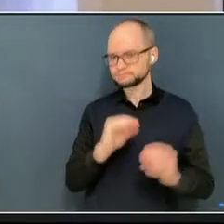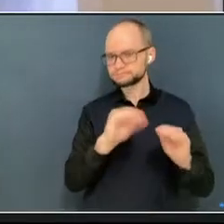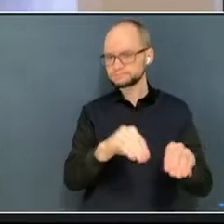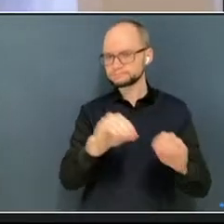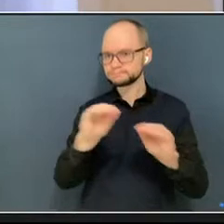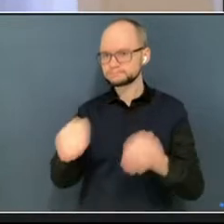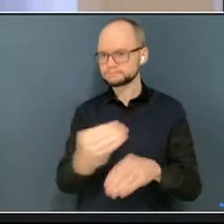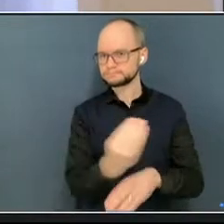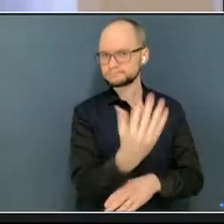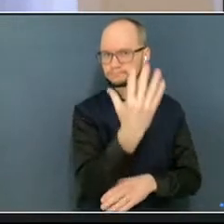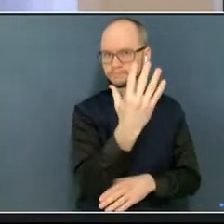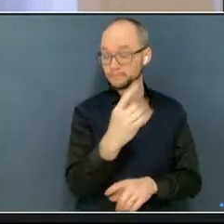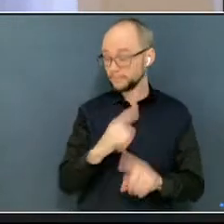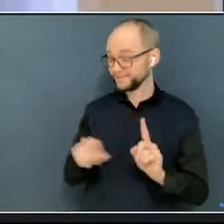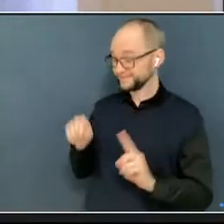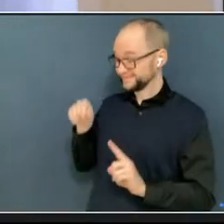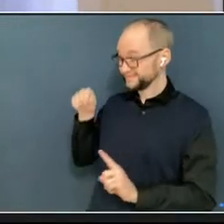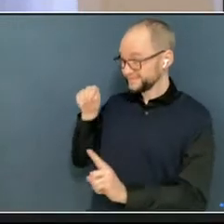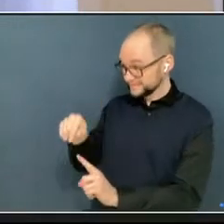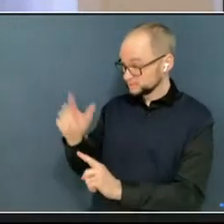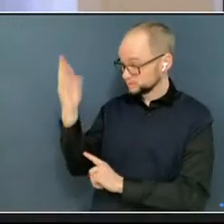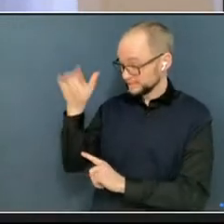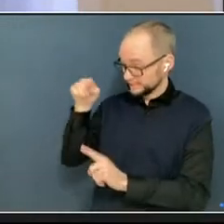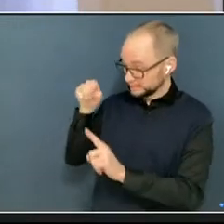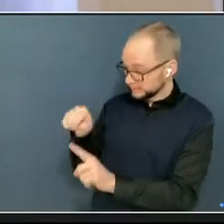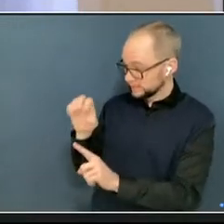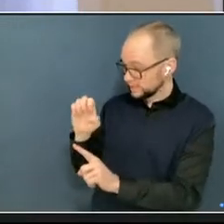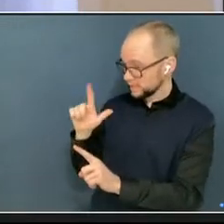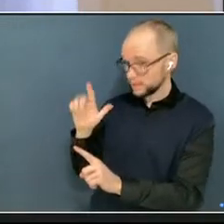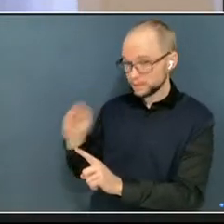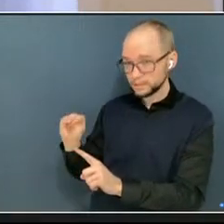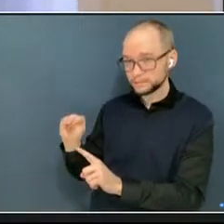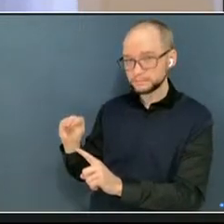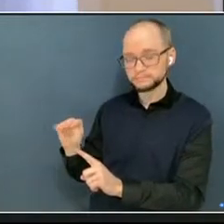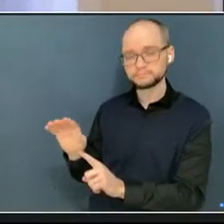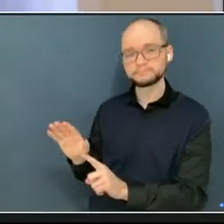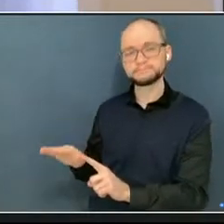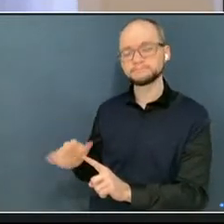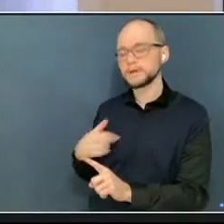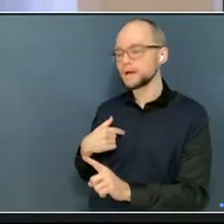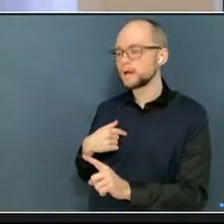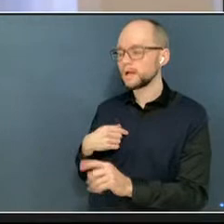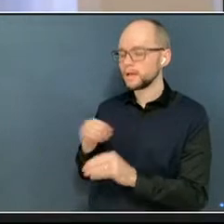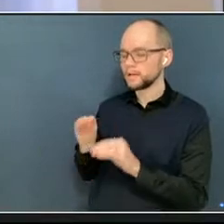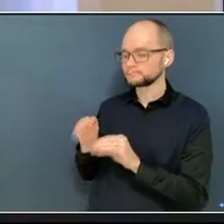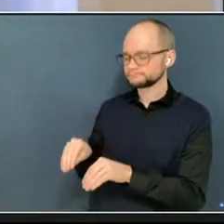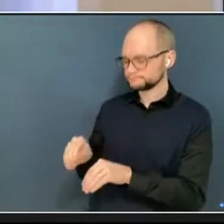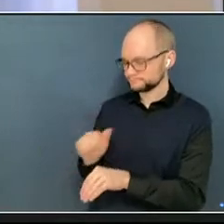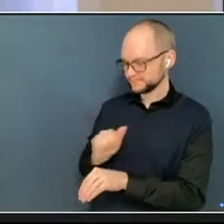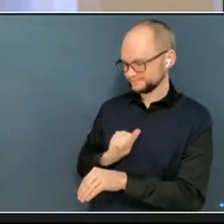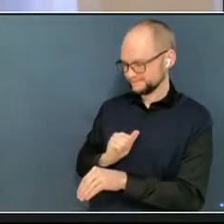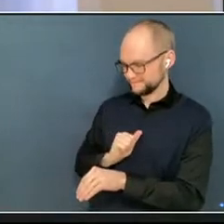but this tree, this tree I planted all by myself as a boy.